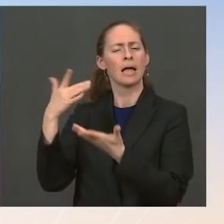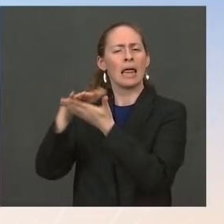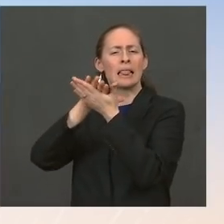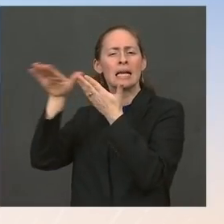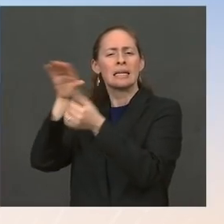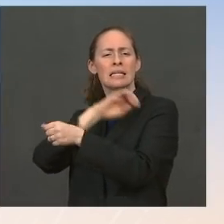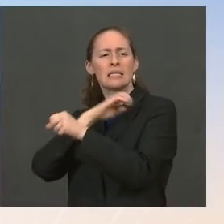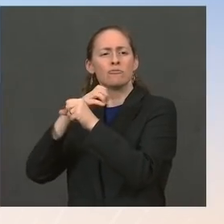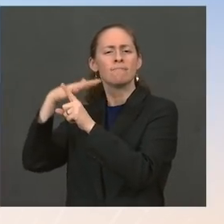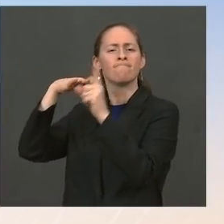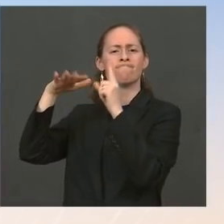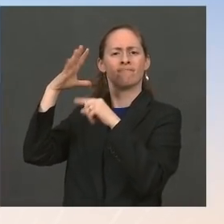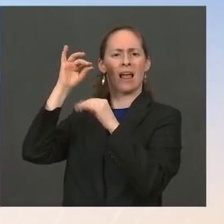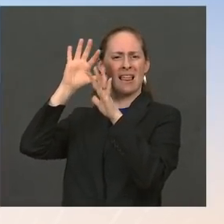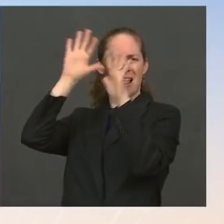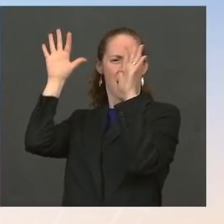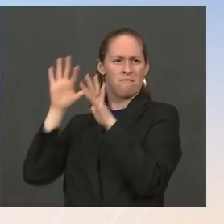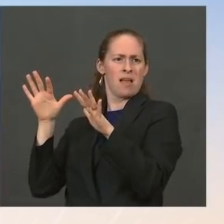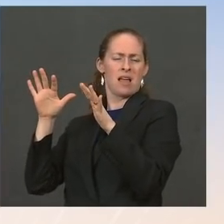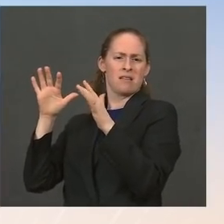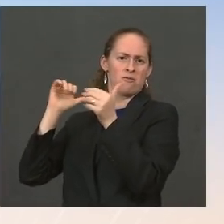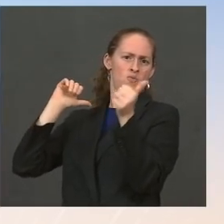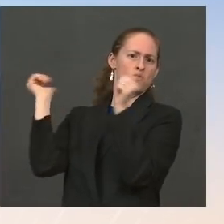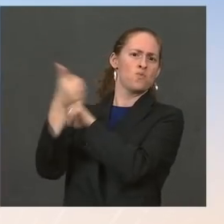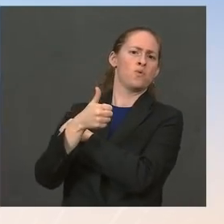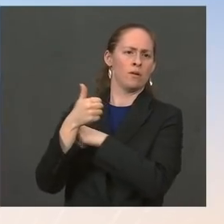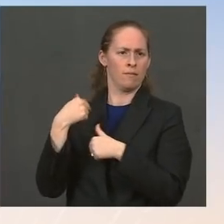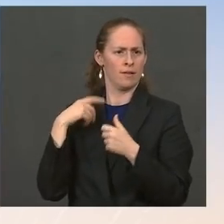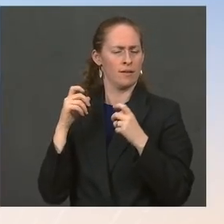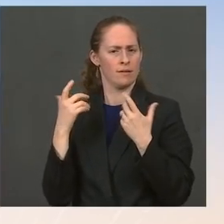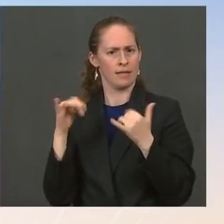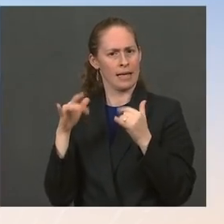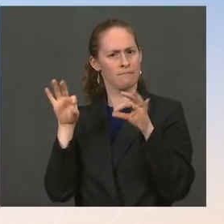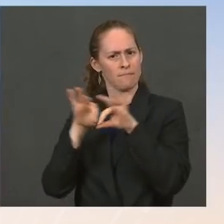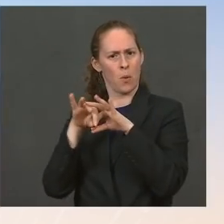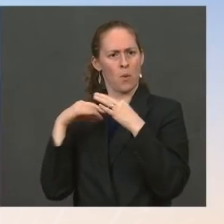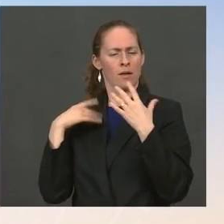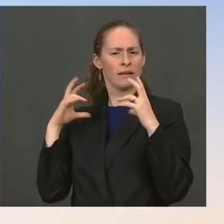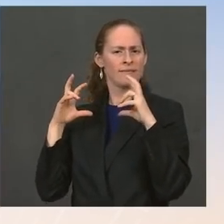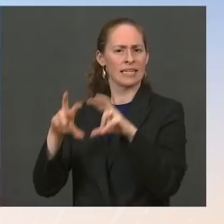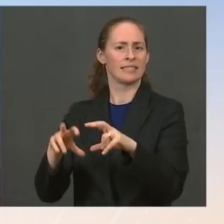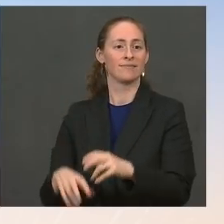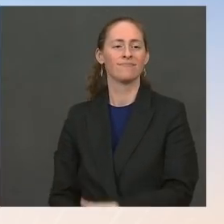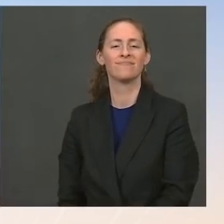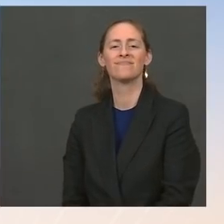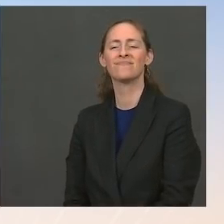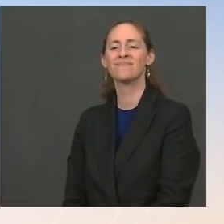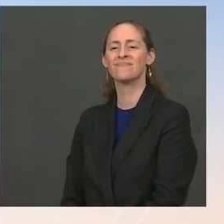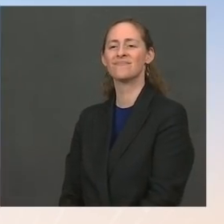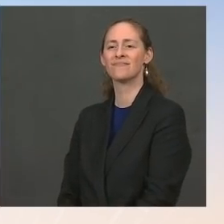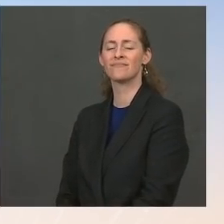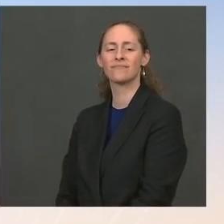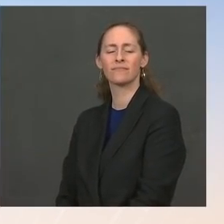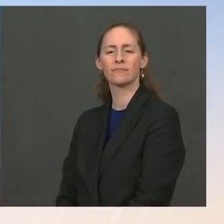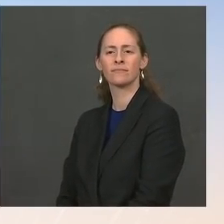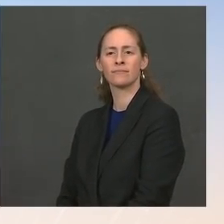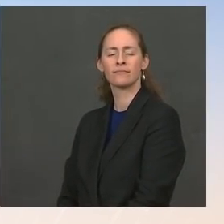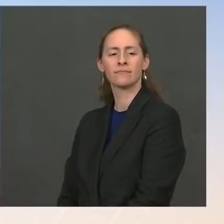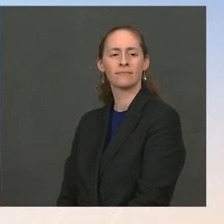is in our economic and national security and national interest. The Press: One last one to just -- on the conversation you had with Peter.